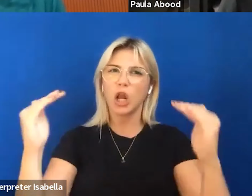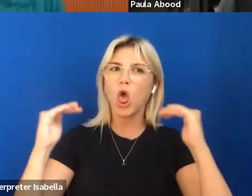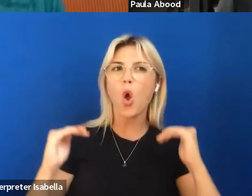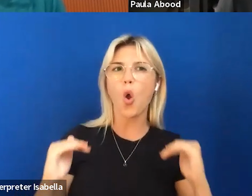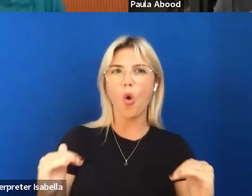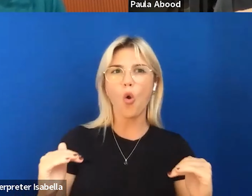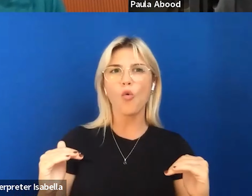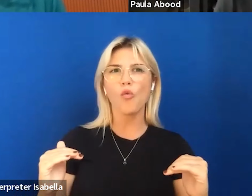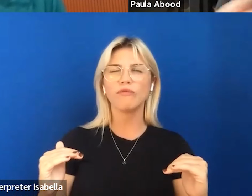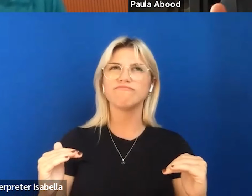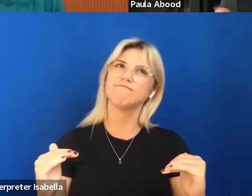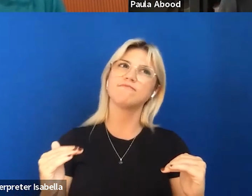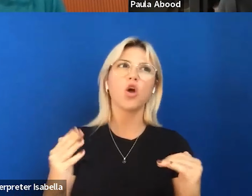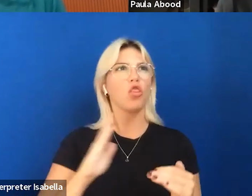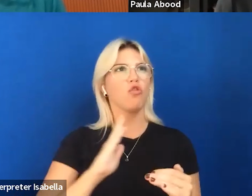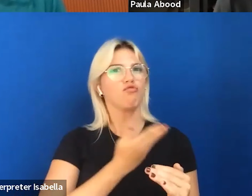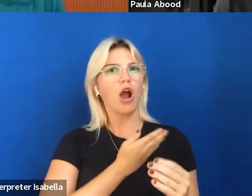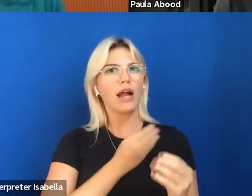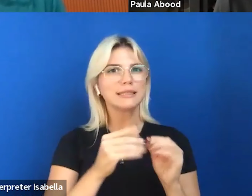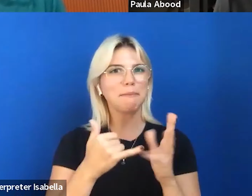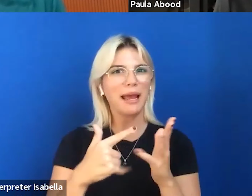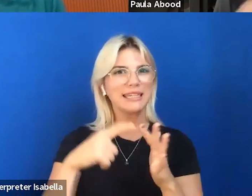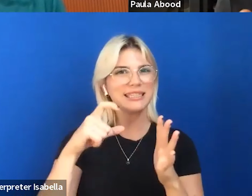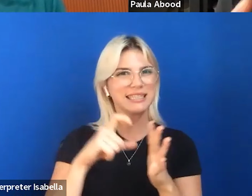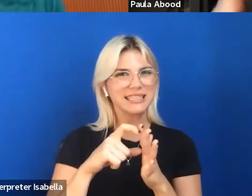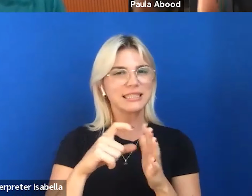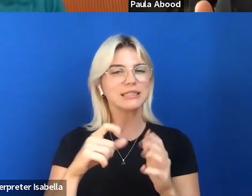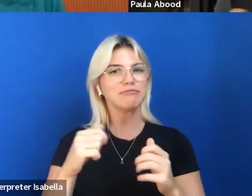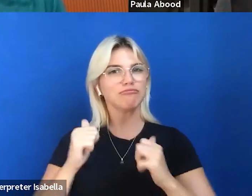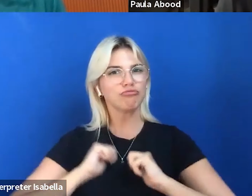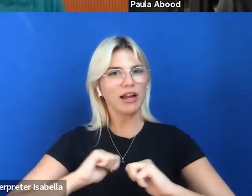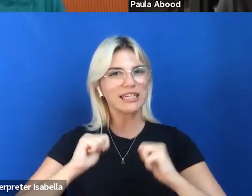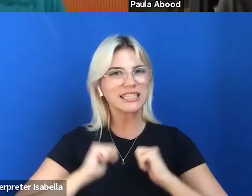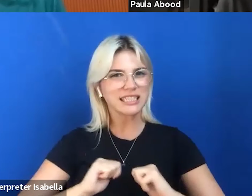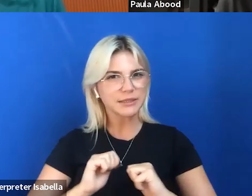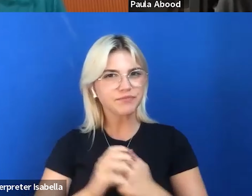practice if we look at it through the critical lens of participation and power.